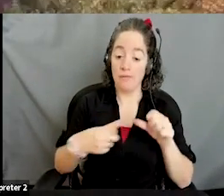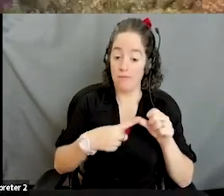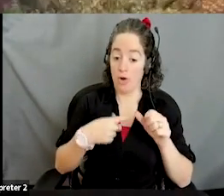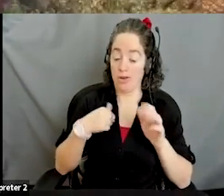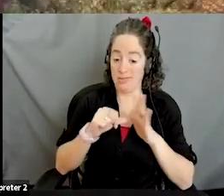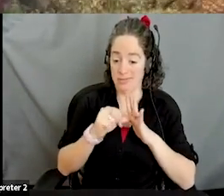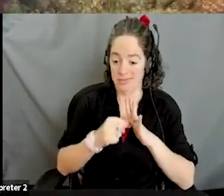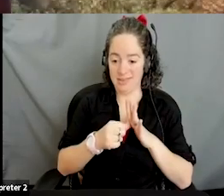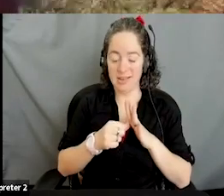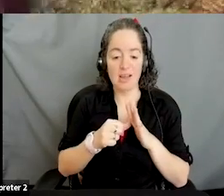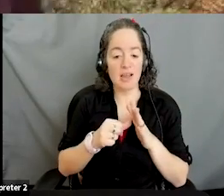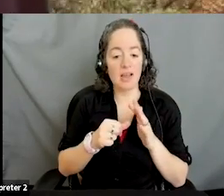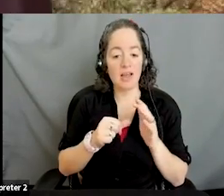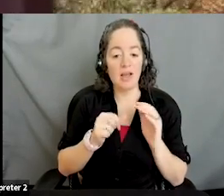because it's something that we don't control.